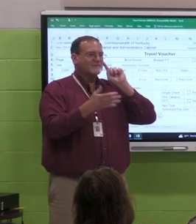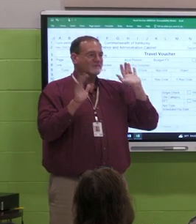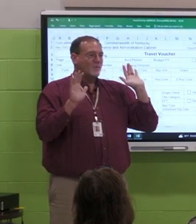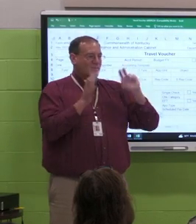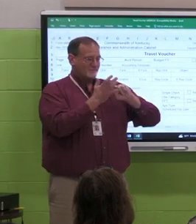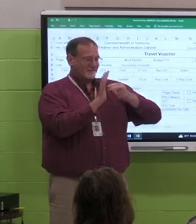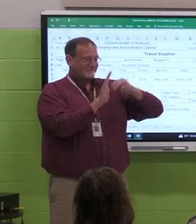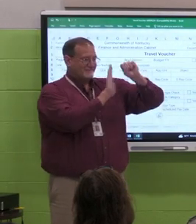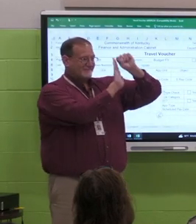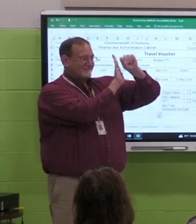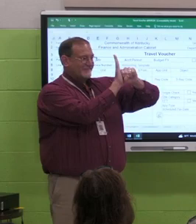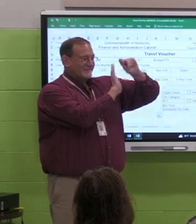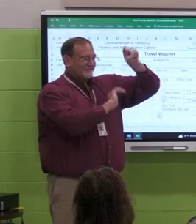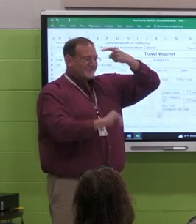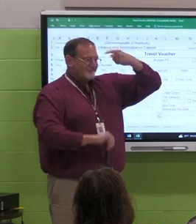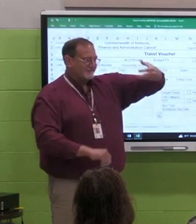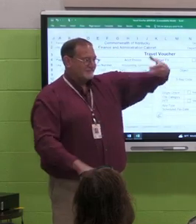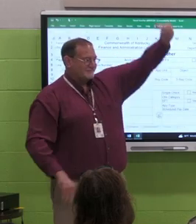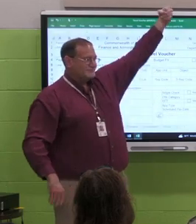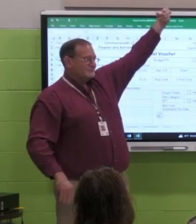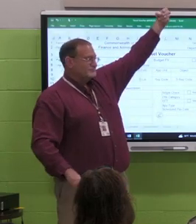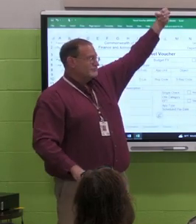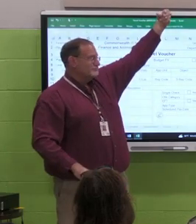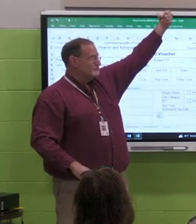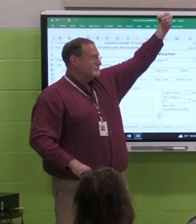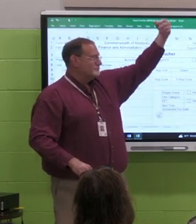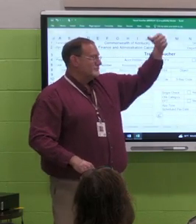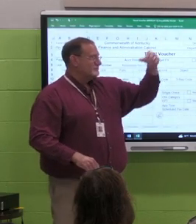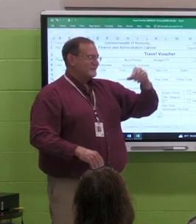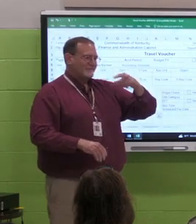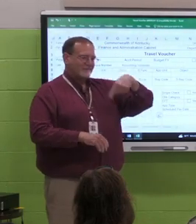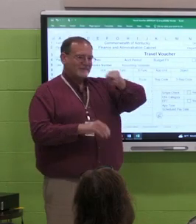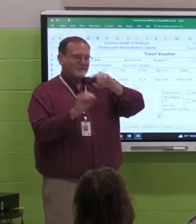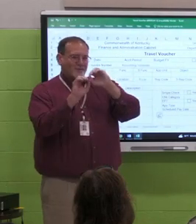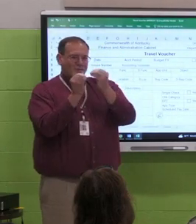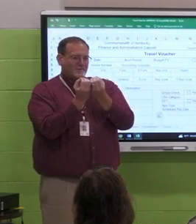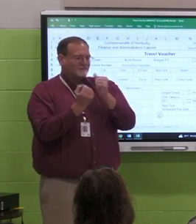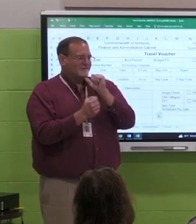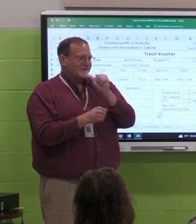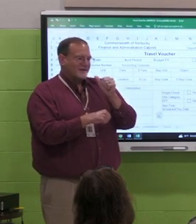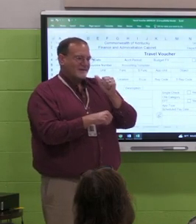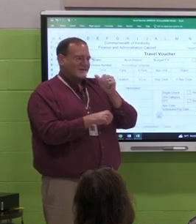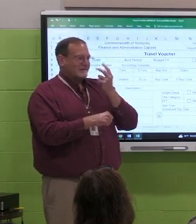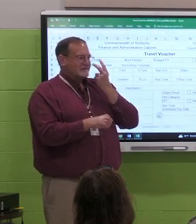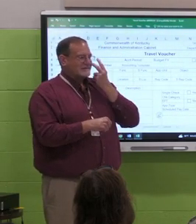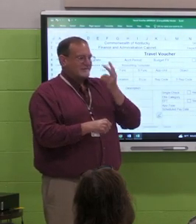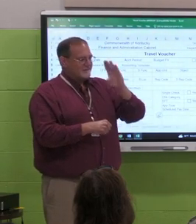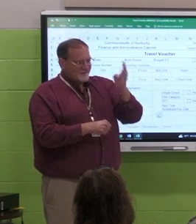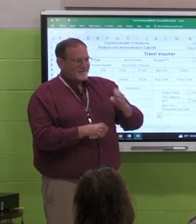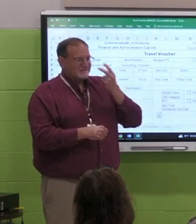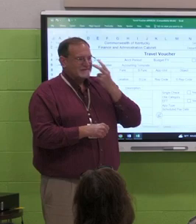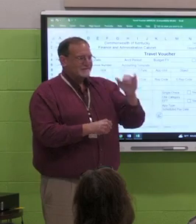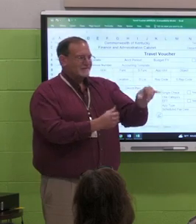the initials KSD does that mean that the money is taken to uh state government and they do what they